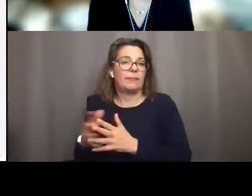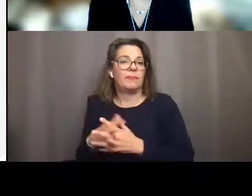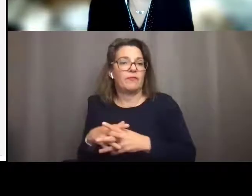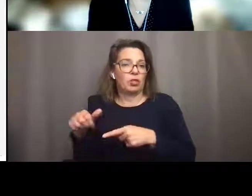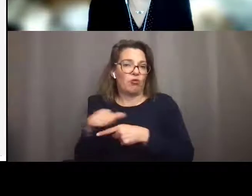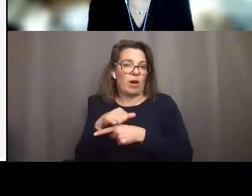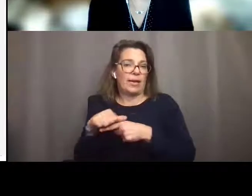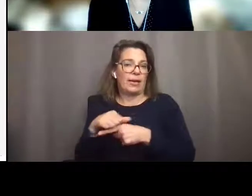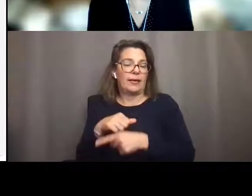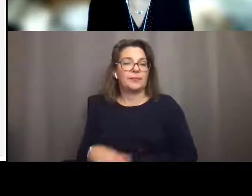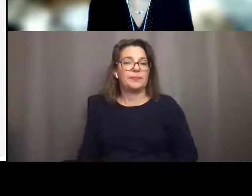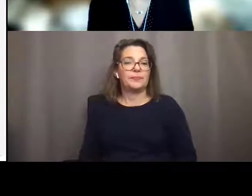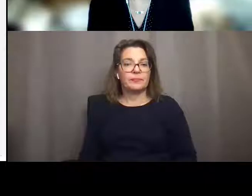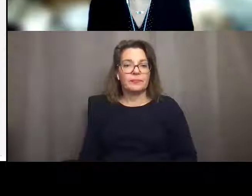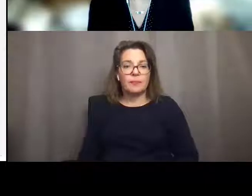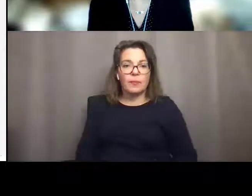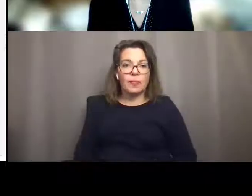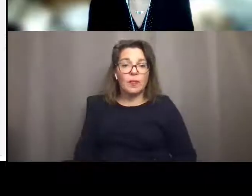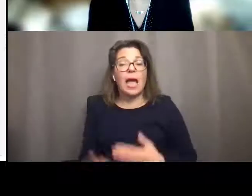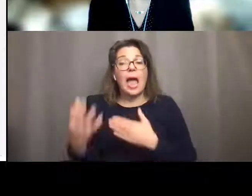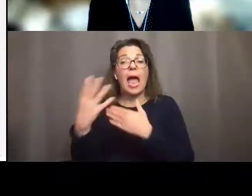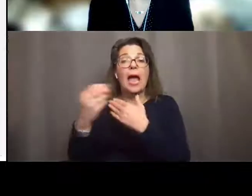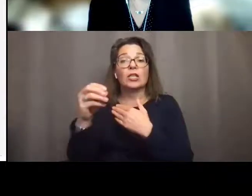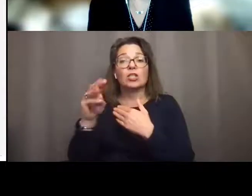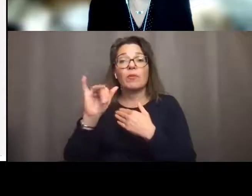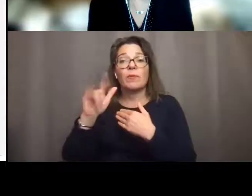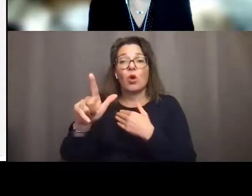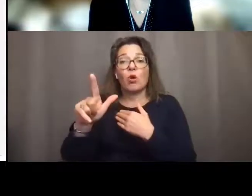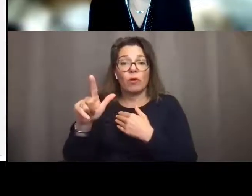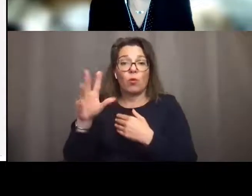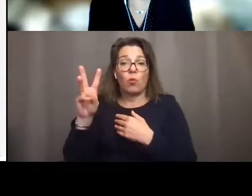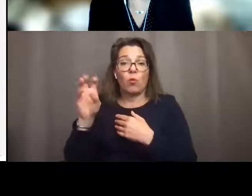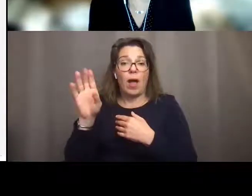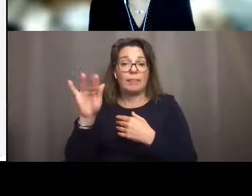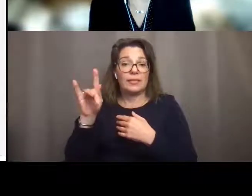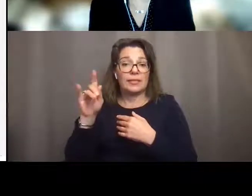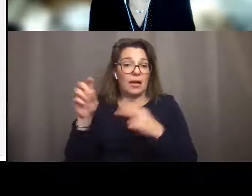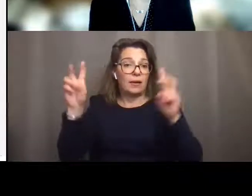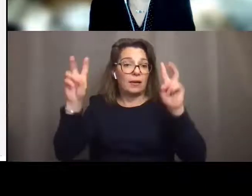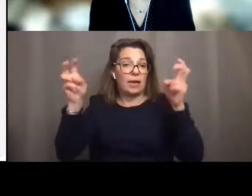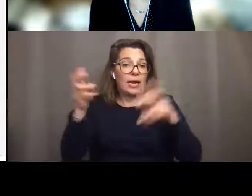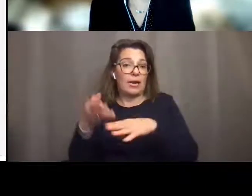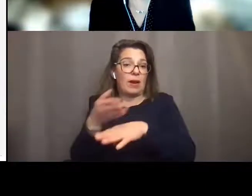Okay, and this is our extramural websites on Enhancing Reproducibility through Rigor and Transparency.